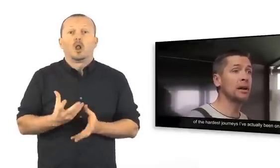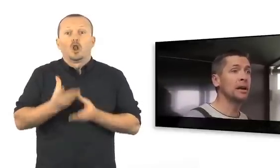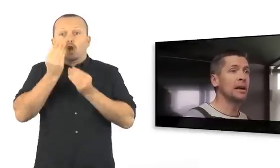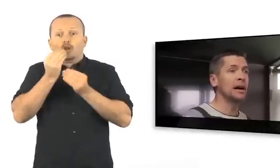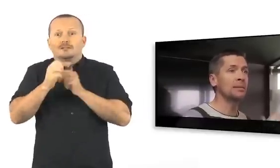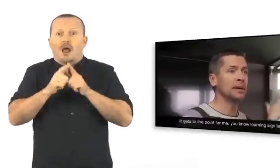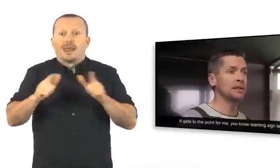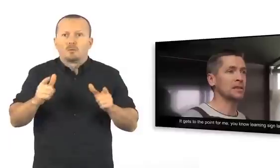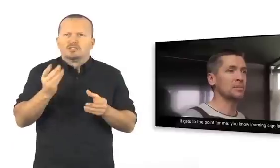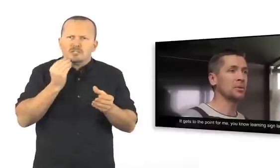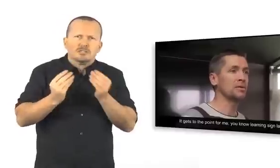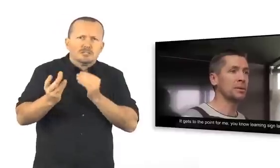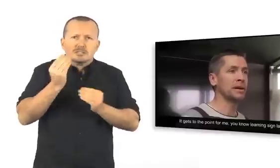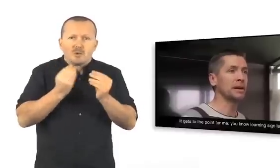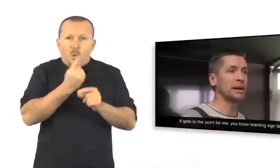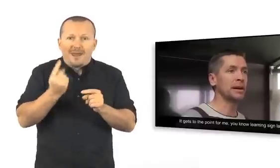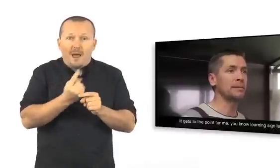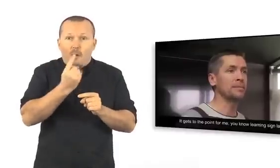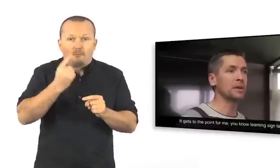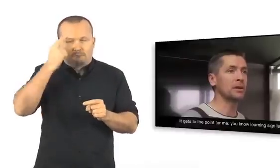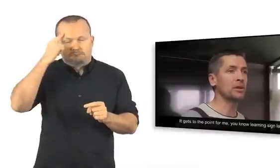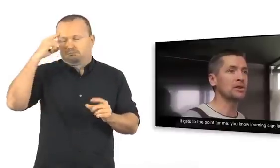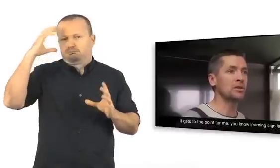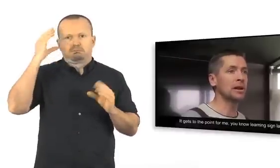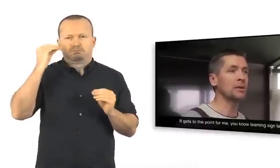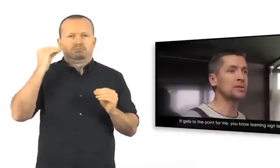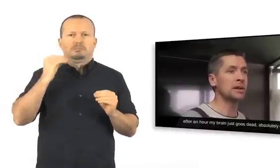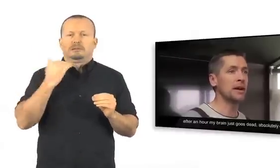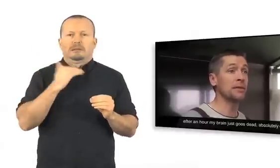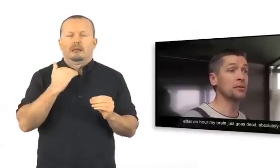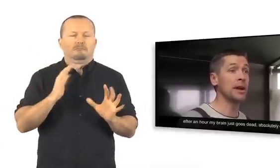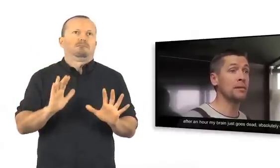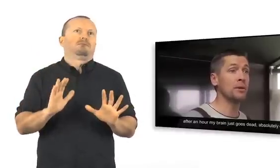been on. It gets to the point for me, you know learning sign language after an hour